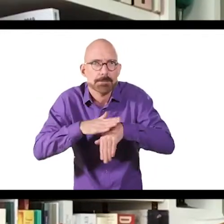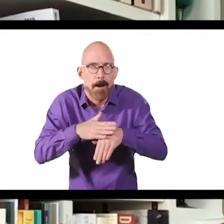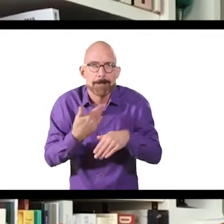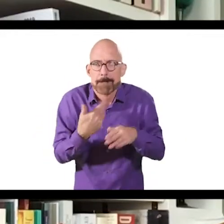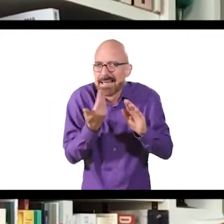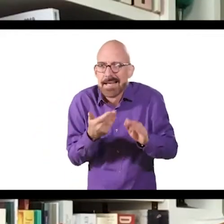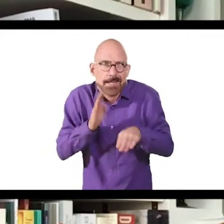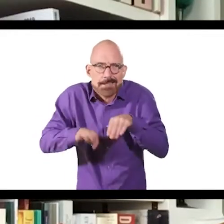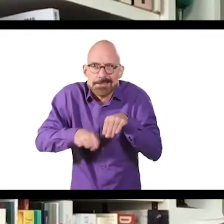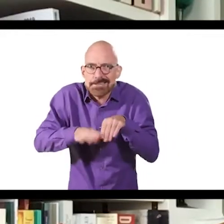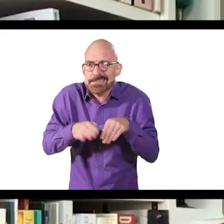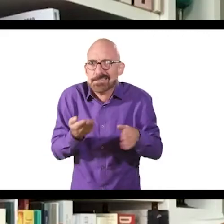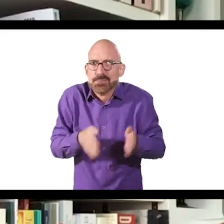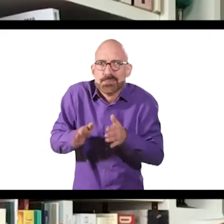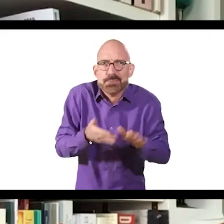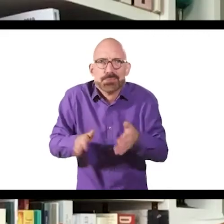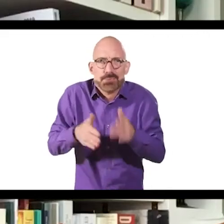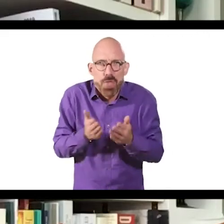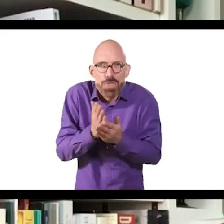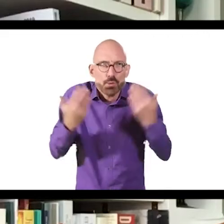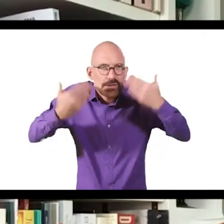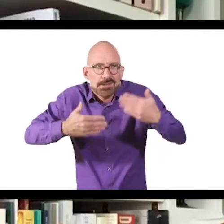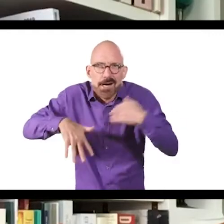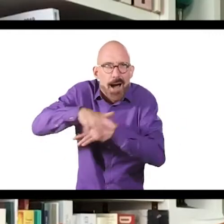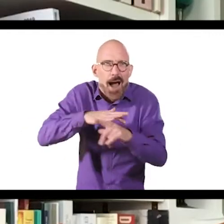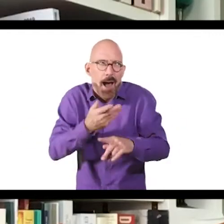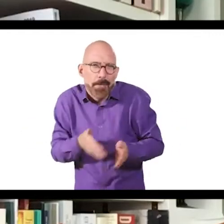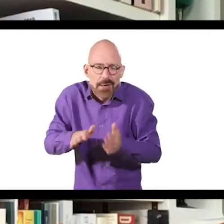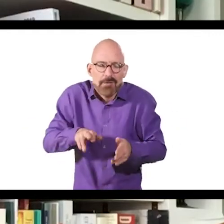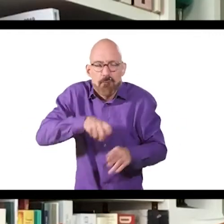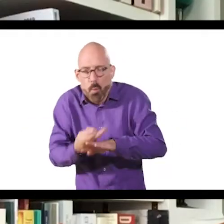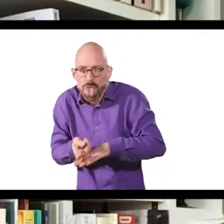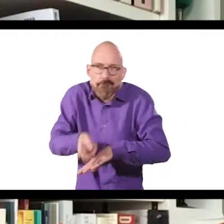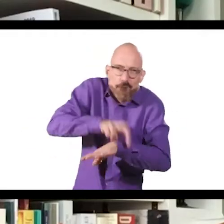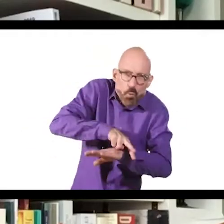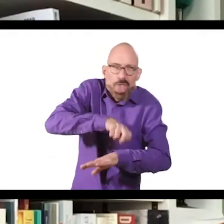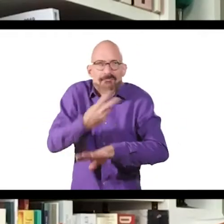and I struggled because I really wanted to. I think, for me, it was about,